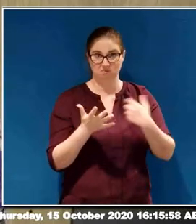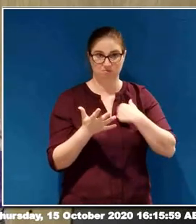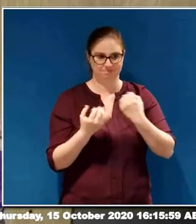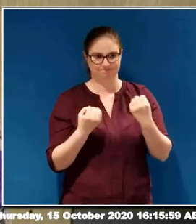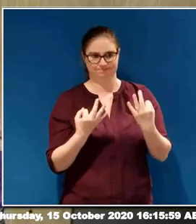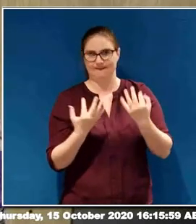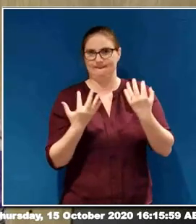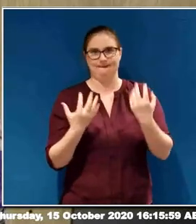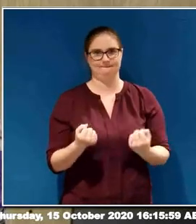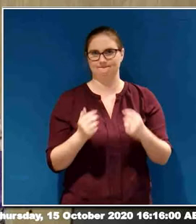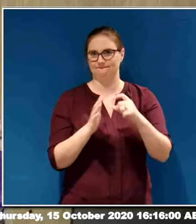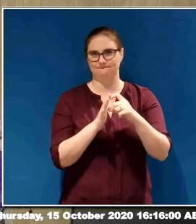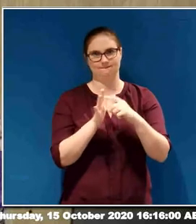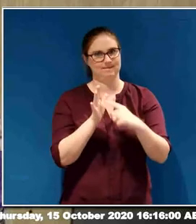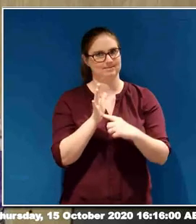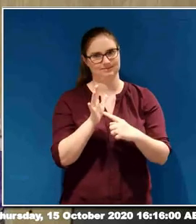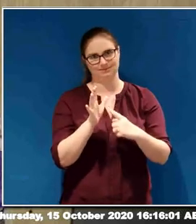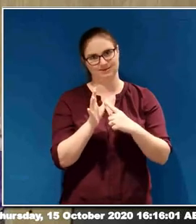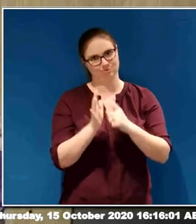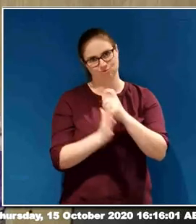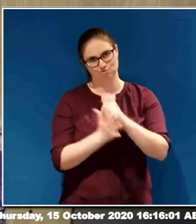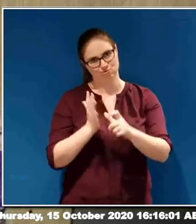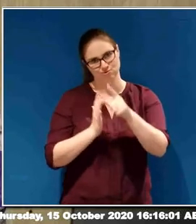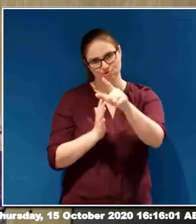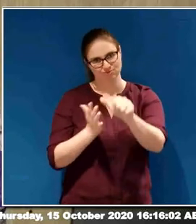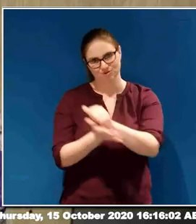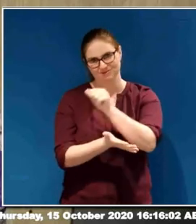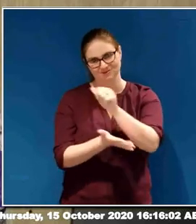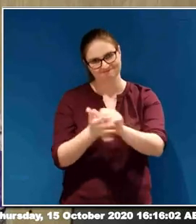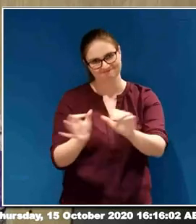Royal Commission can make that happen.